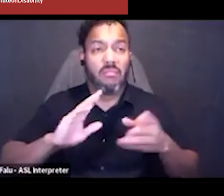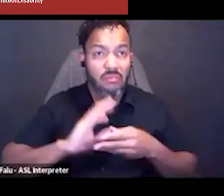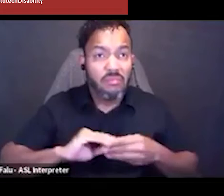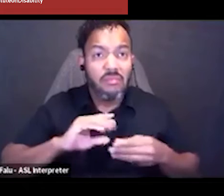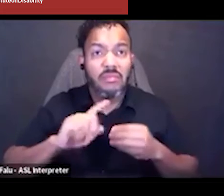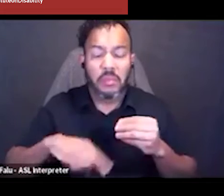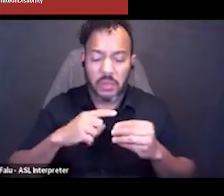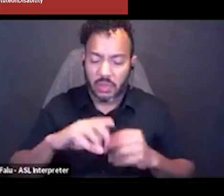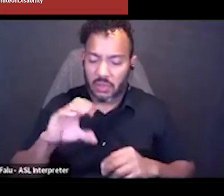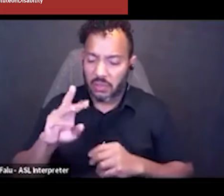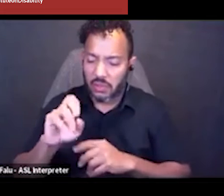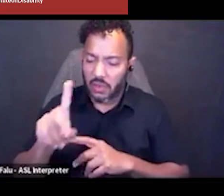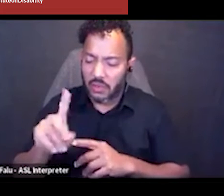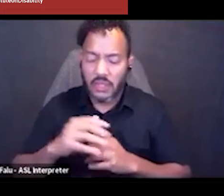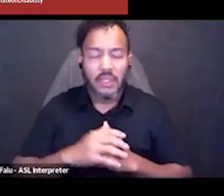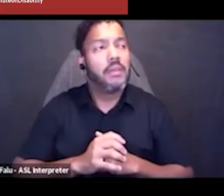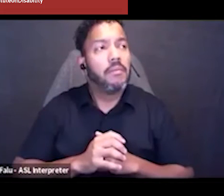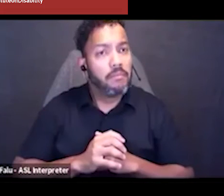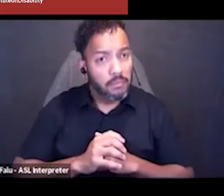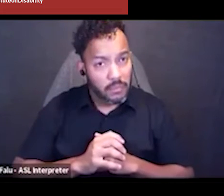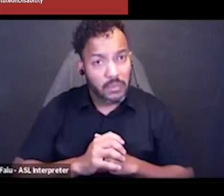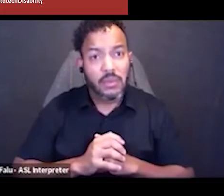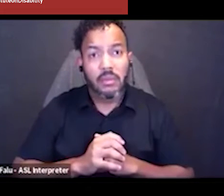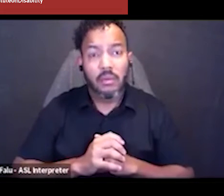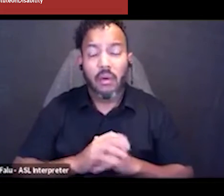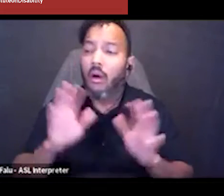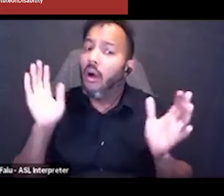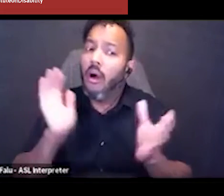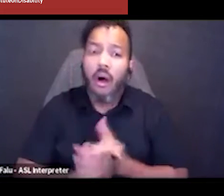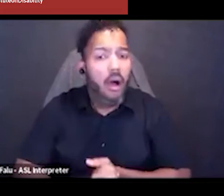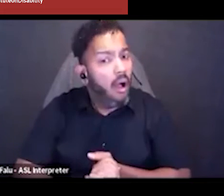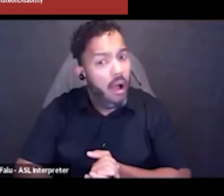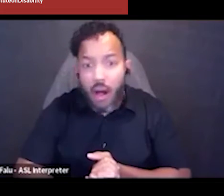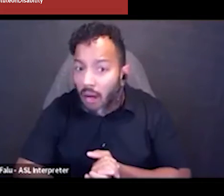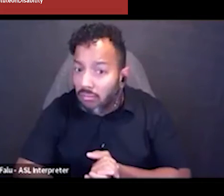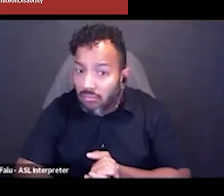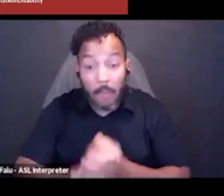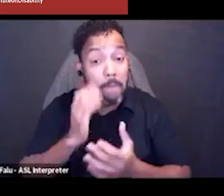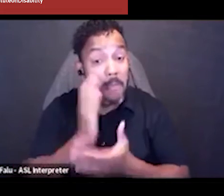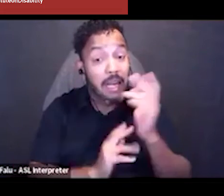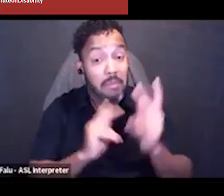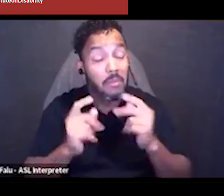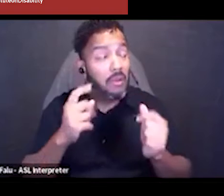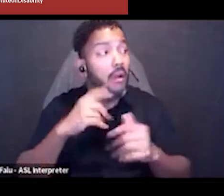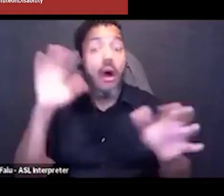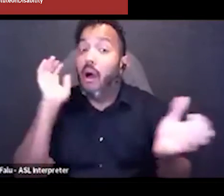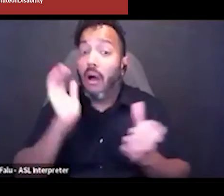Boy, we just didn't see this pandemic coming.